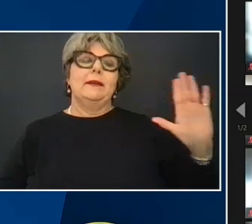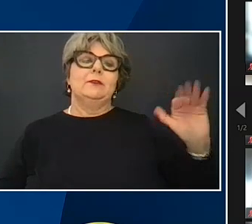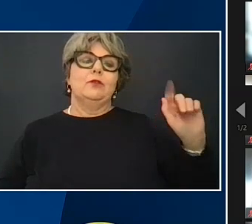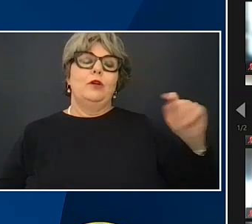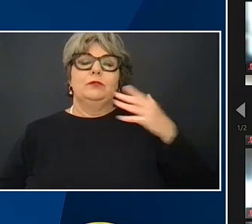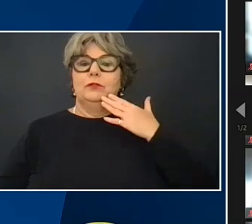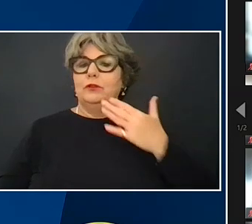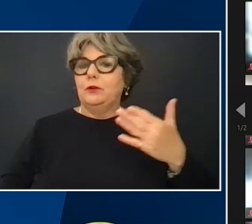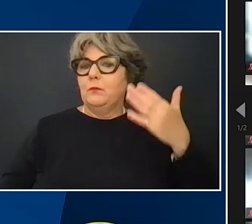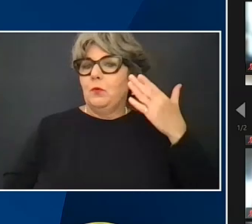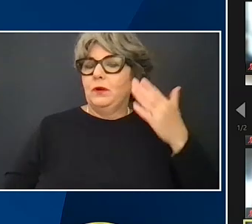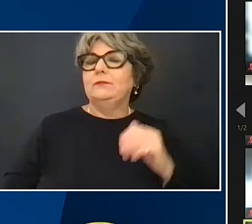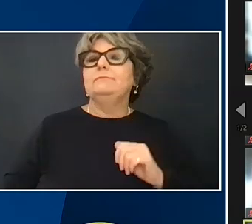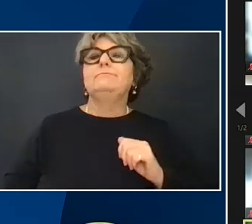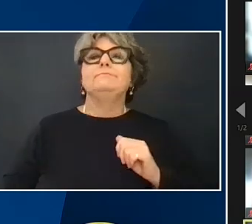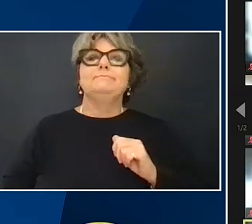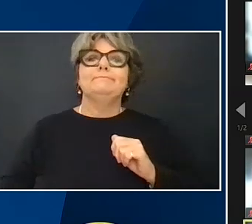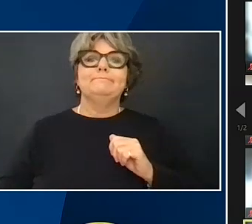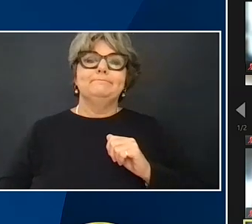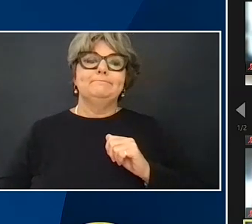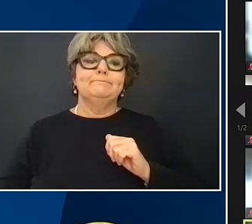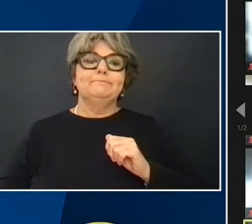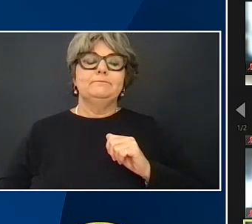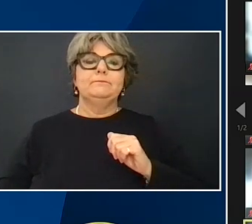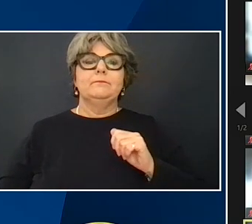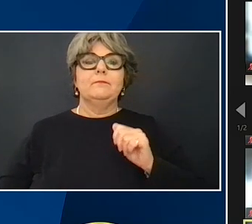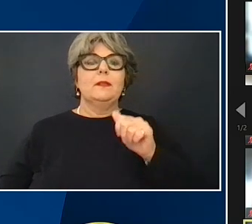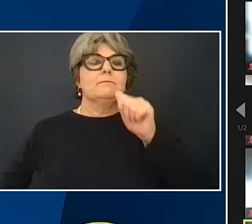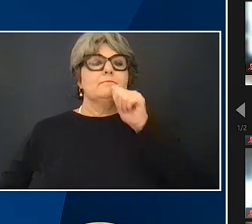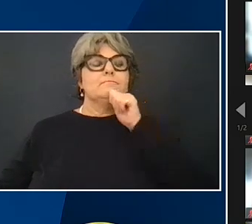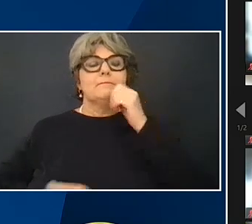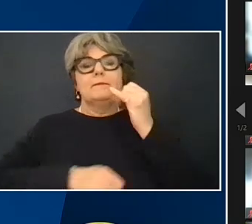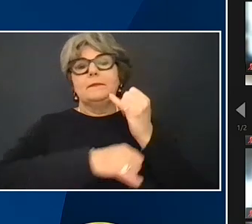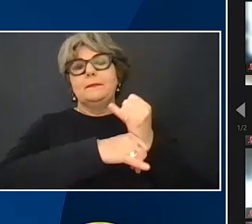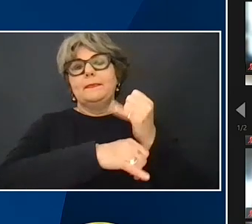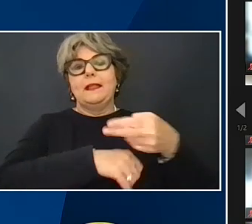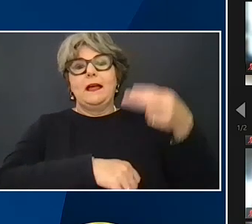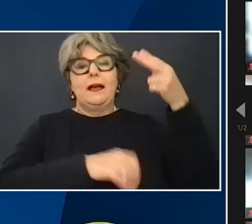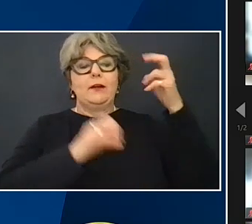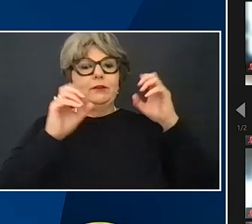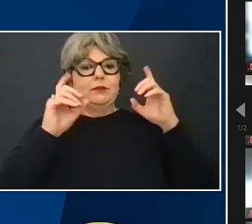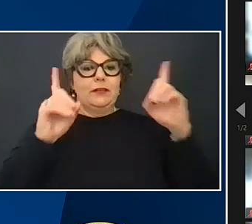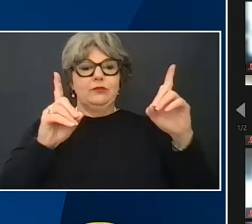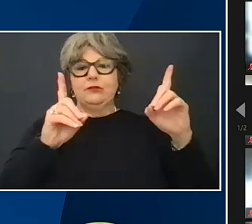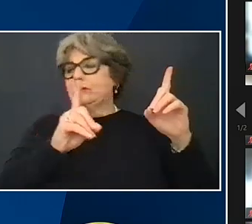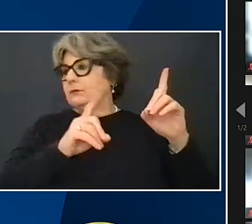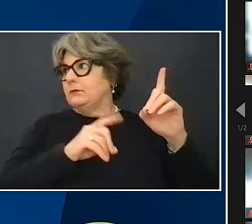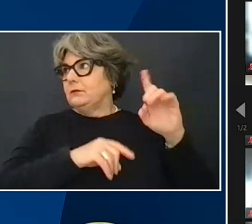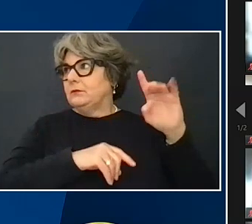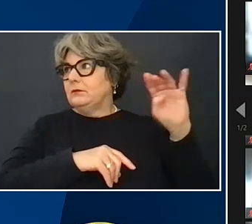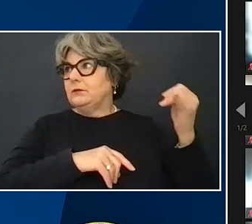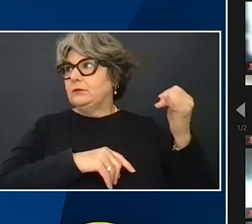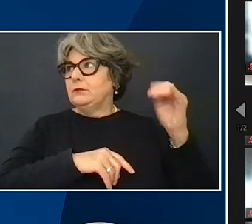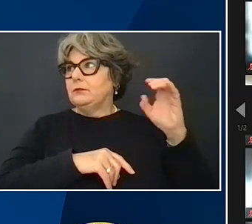Good morning, Amy. Representing proprietary institutions of higher education, we are joined by Jillian Klein. Good morning, everybody.